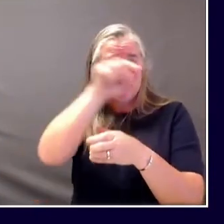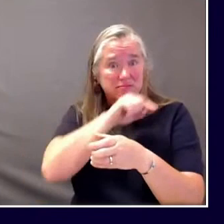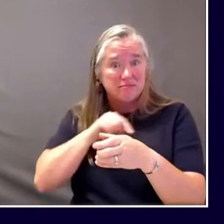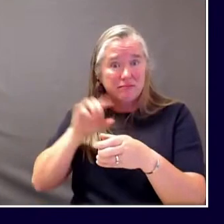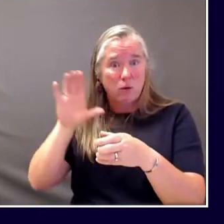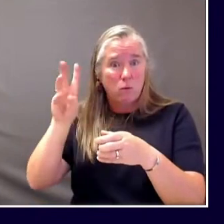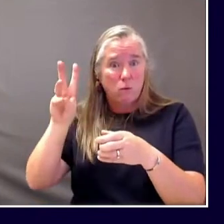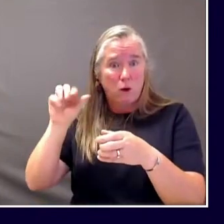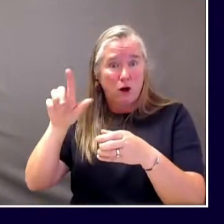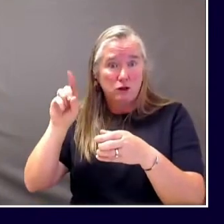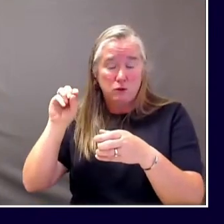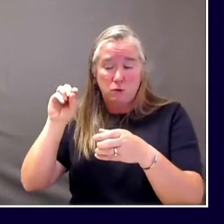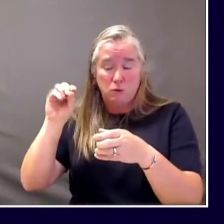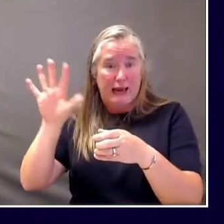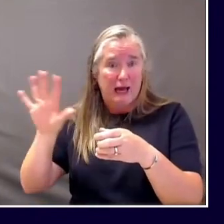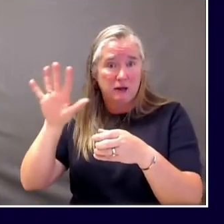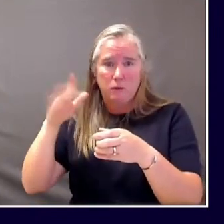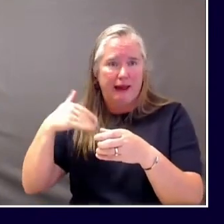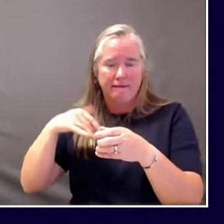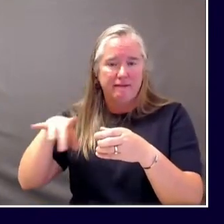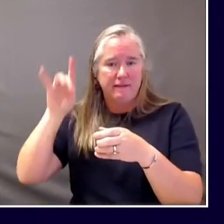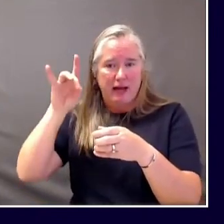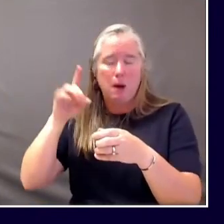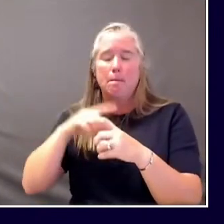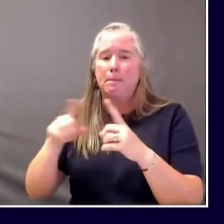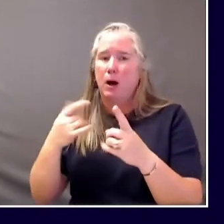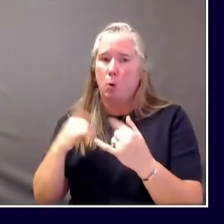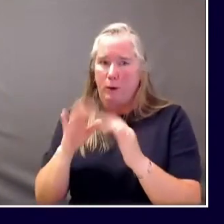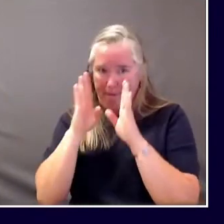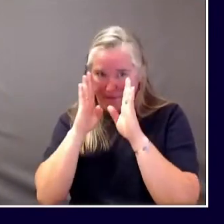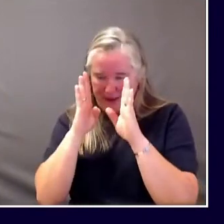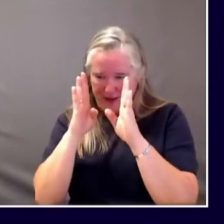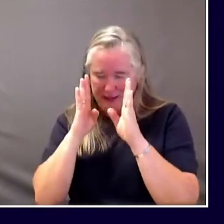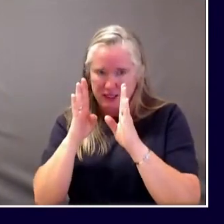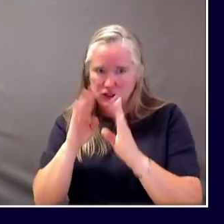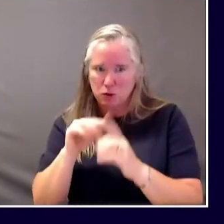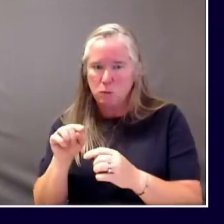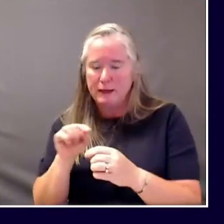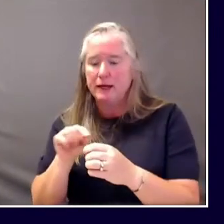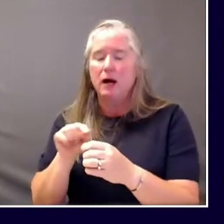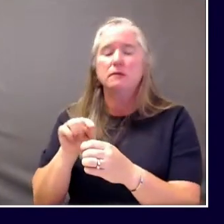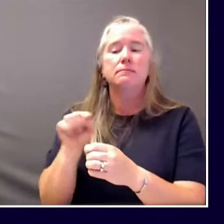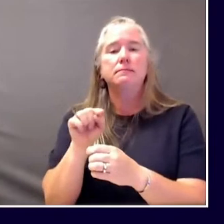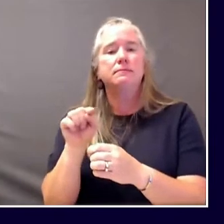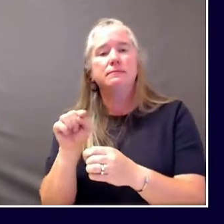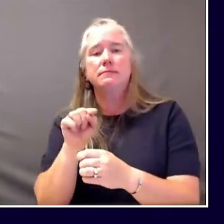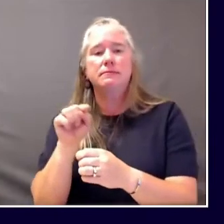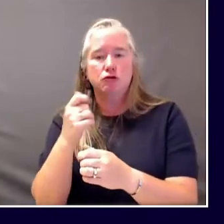please know that we are keeping